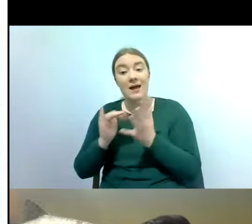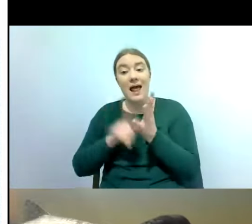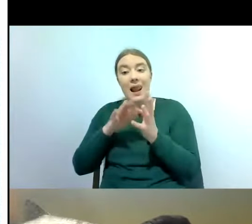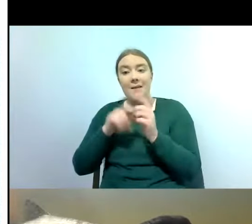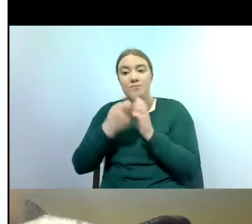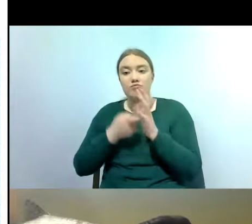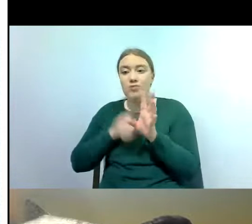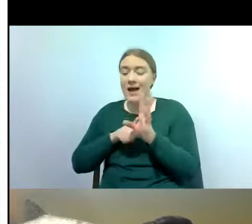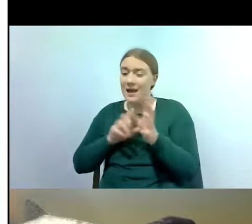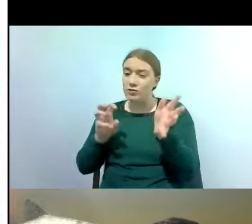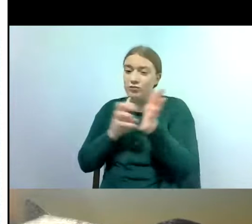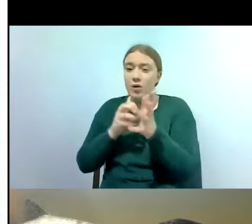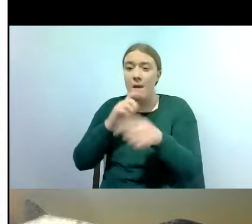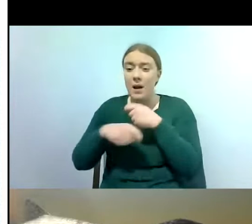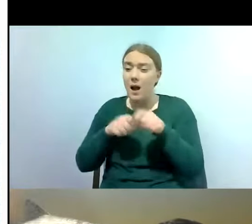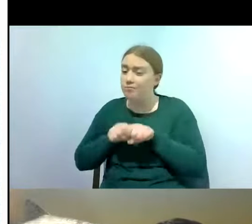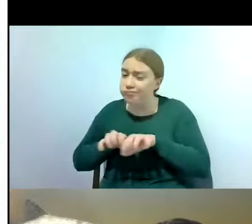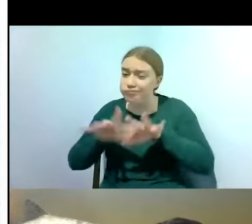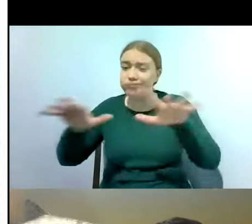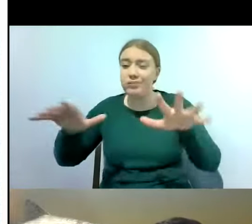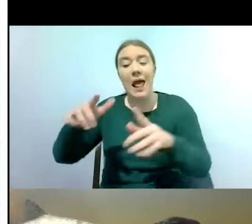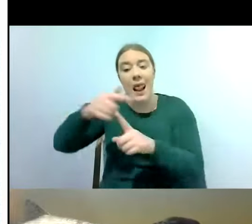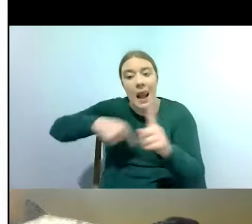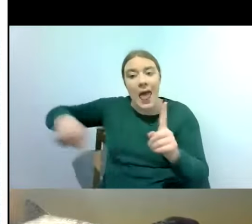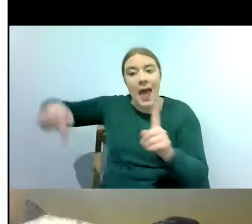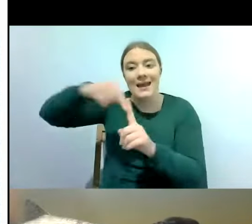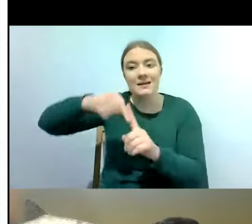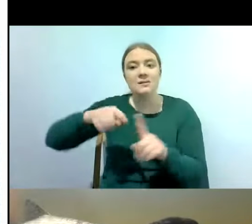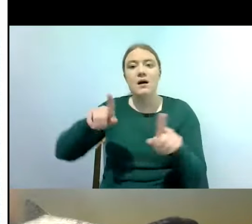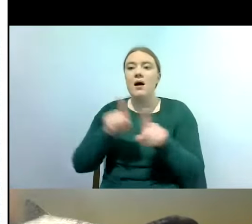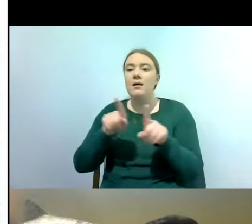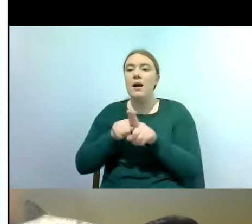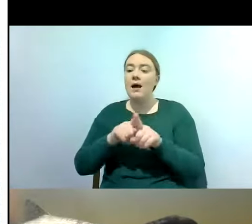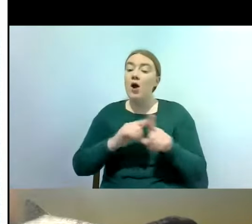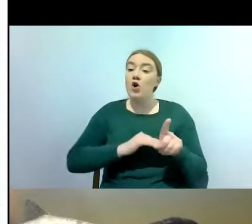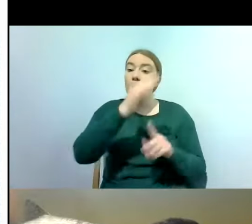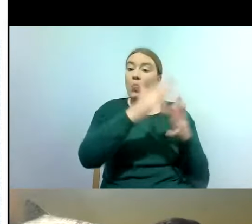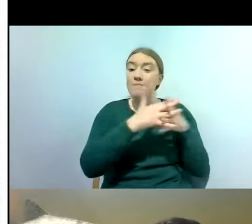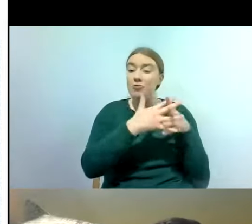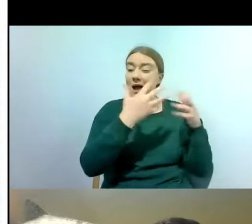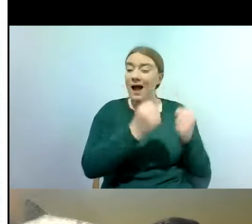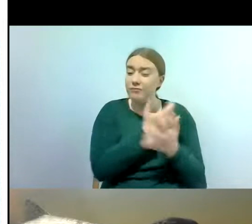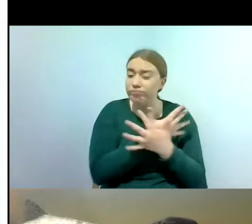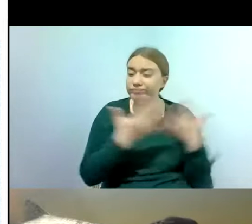highly invasive in lakes particularly in the great lakes of north america where they have done a lot